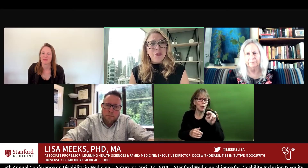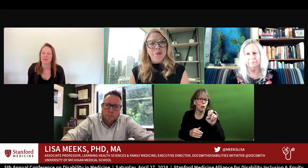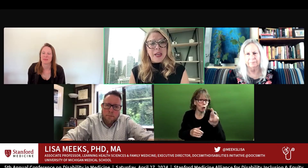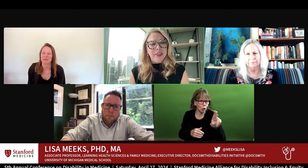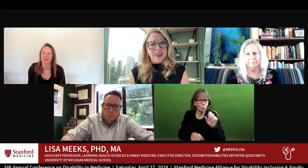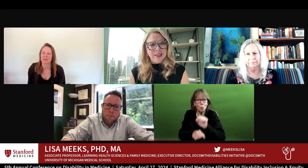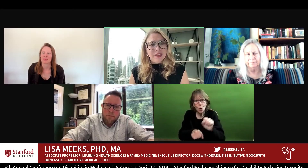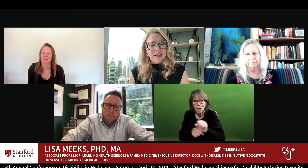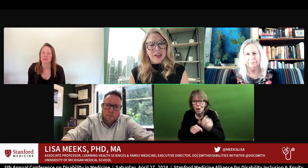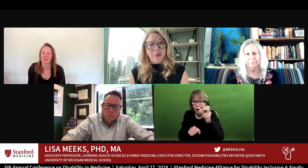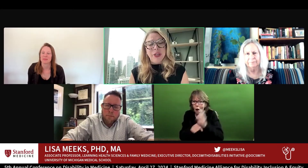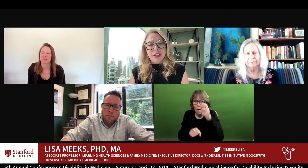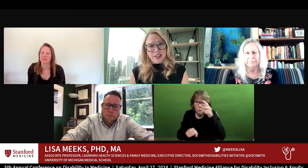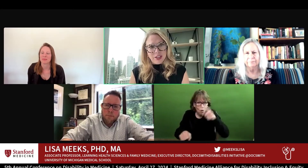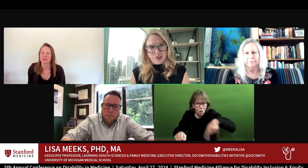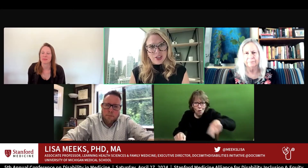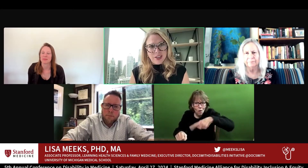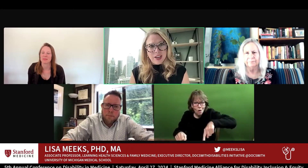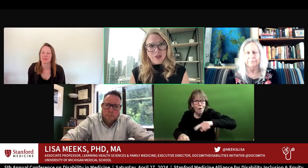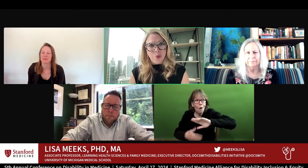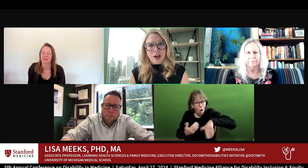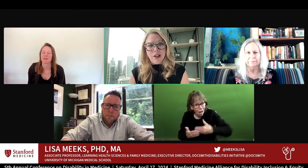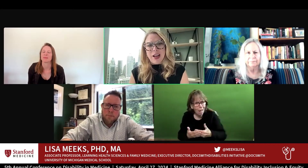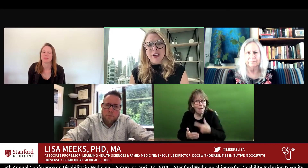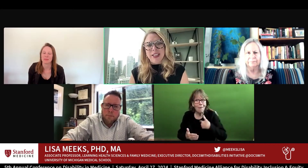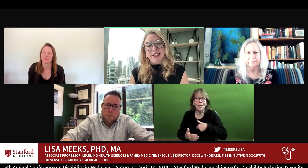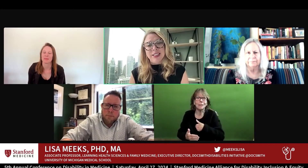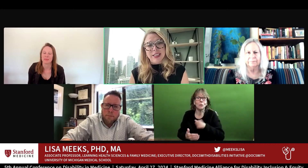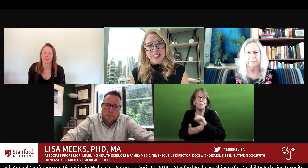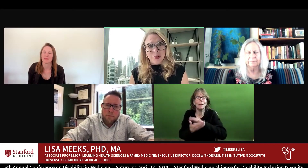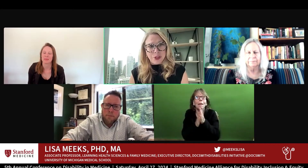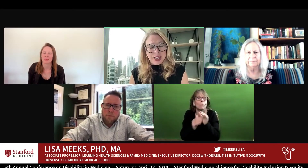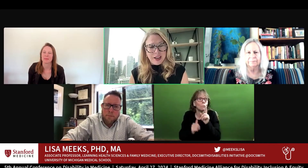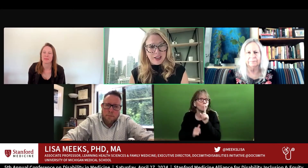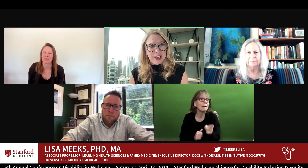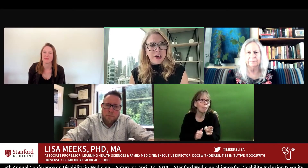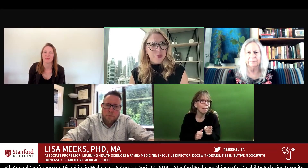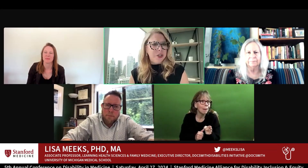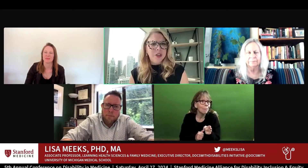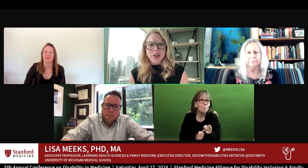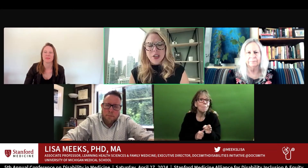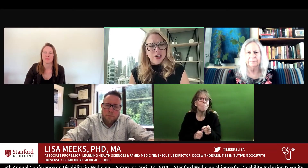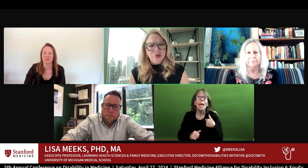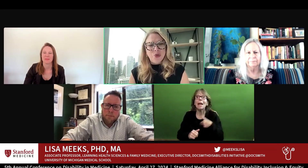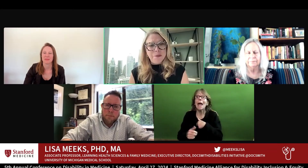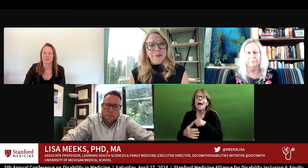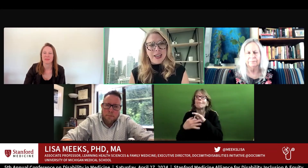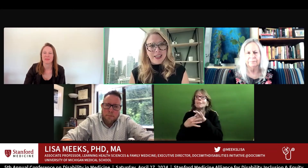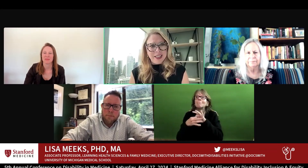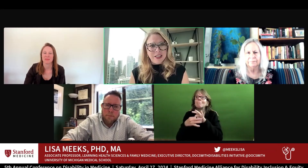to make this a realization, as well having that designation with the NIH was tremendous.